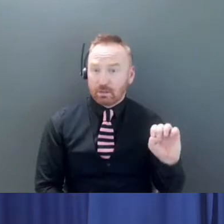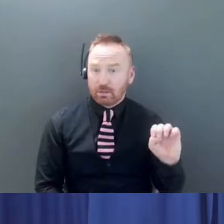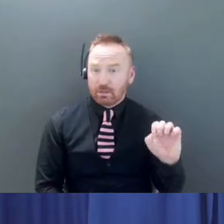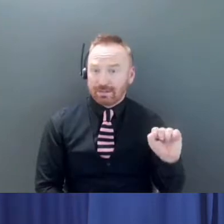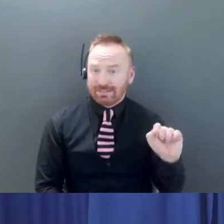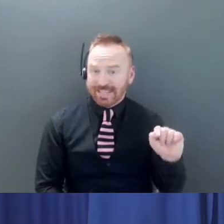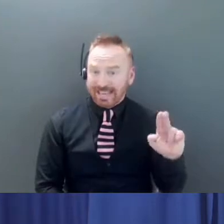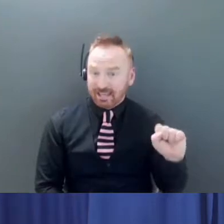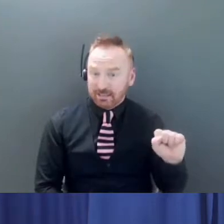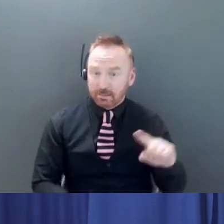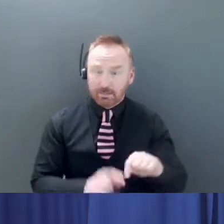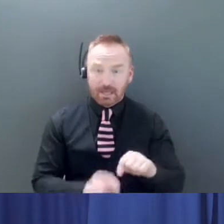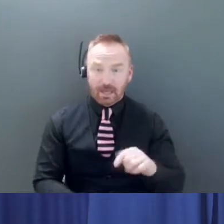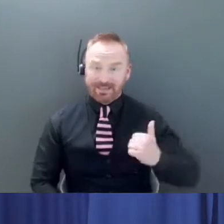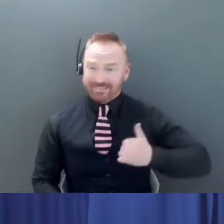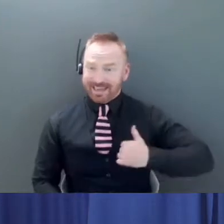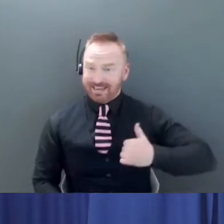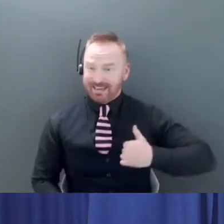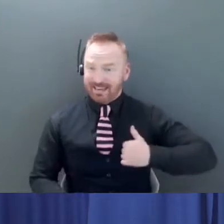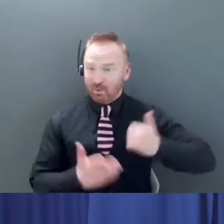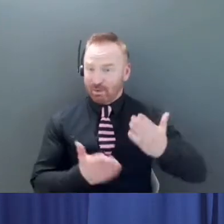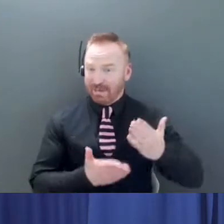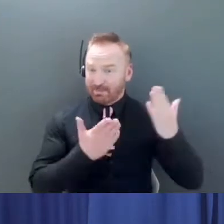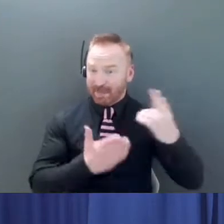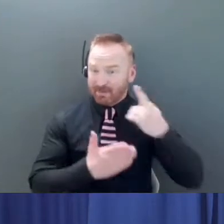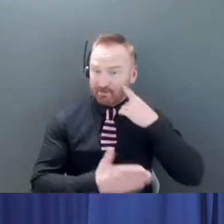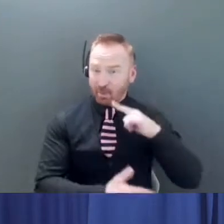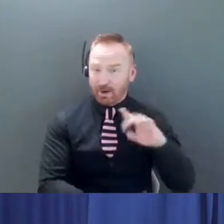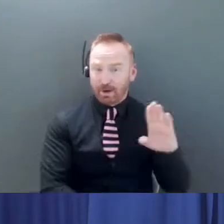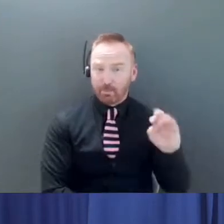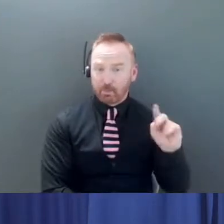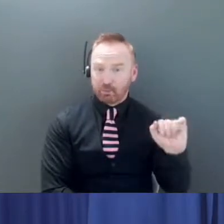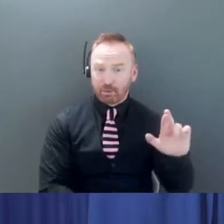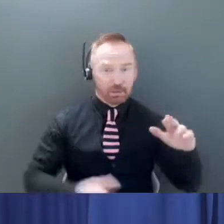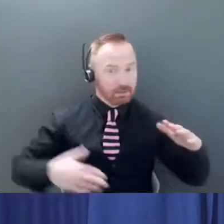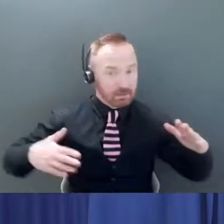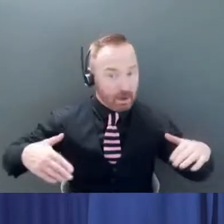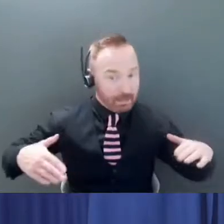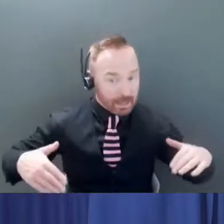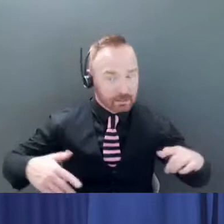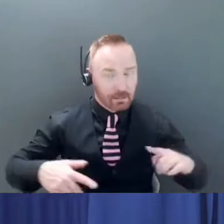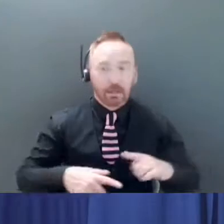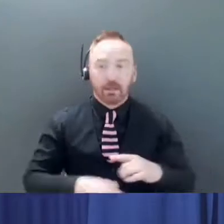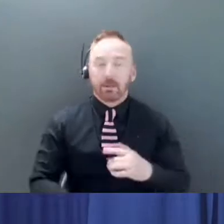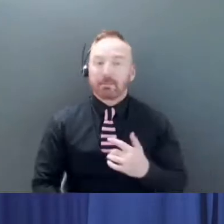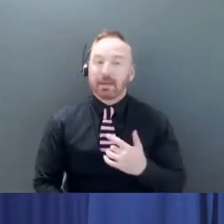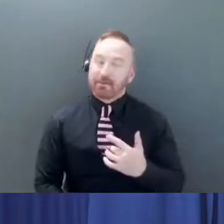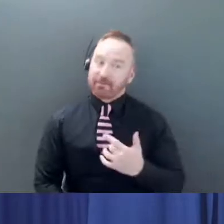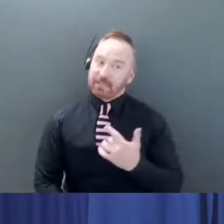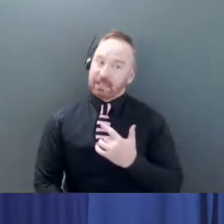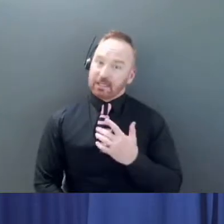between doses. Canada as yet has not arrived at recommendations for booster shots. I think that will be an eventuality but we just don't